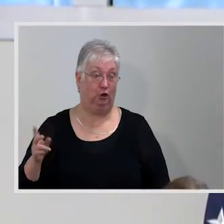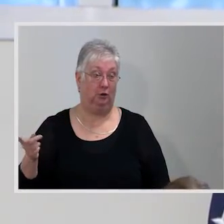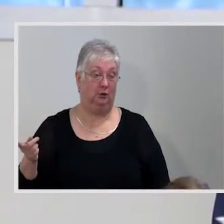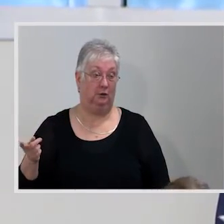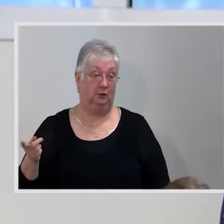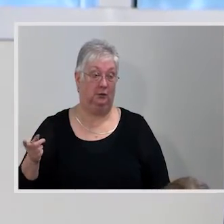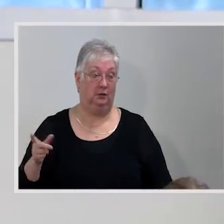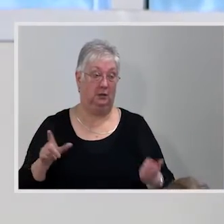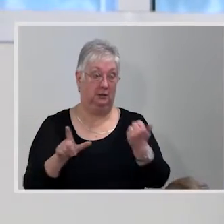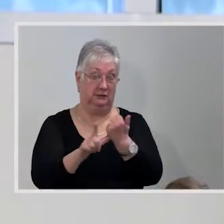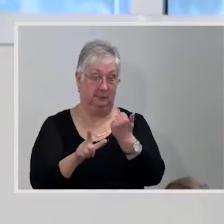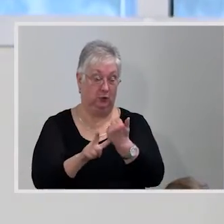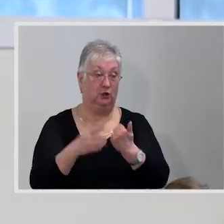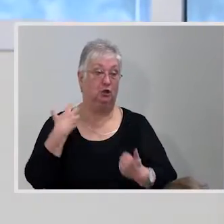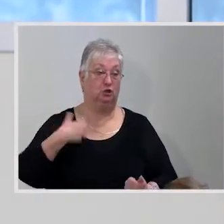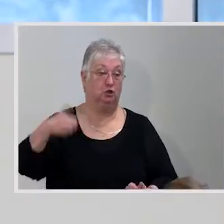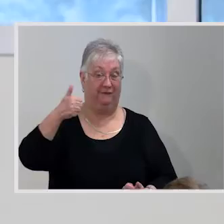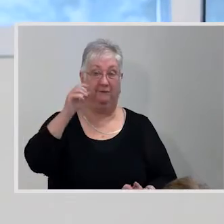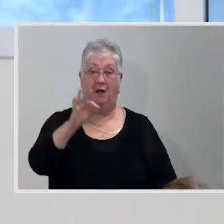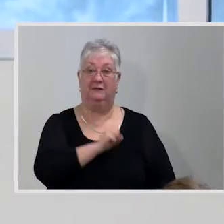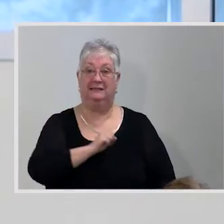BALANCING EXERCISE. AND HOPEFULLY, YOU ALL WILL BE